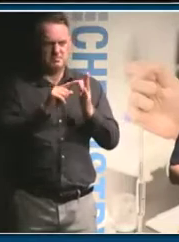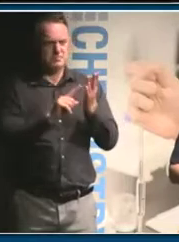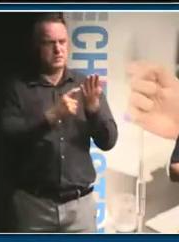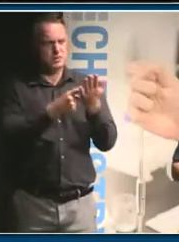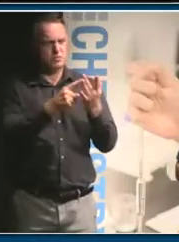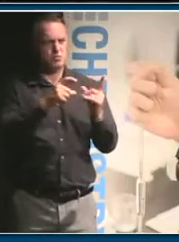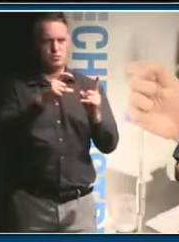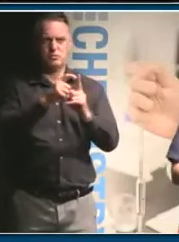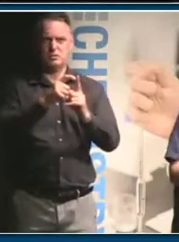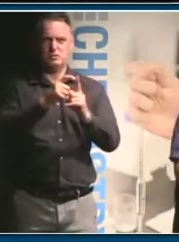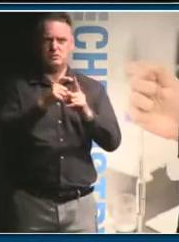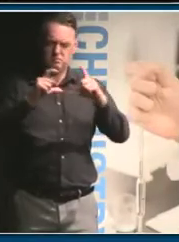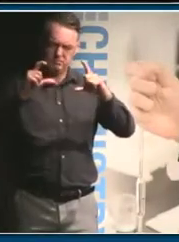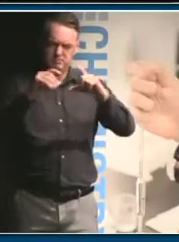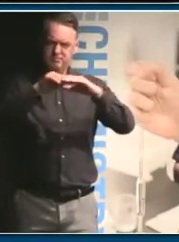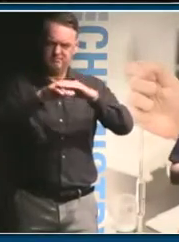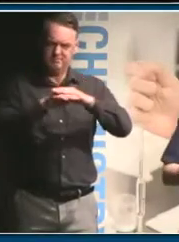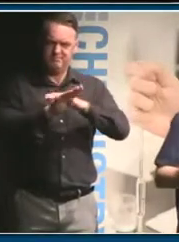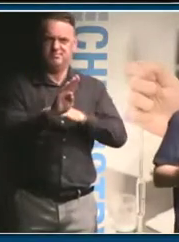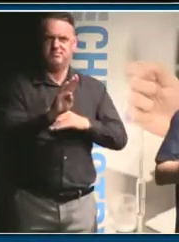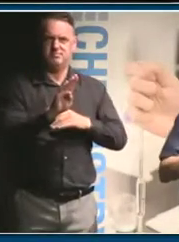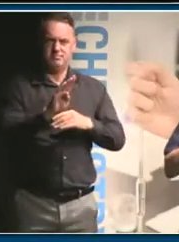Well you know it was it's interesting because I was very introspective and thought about